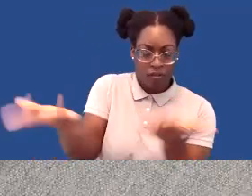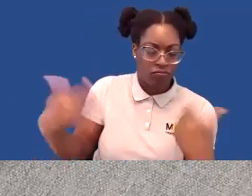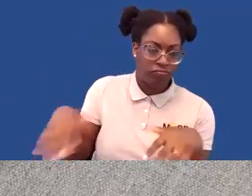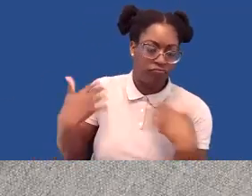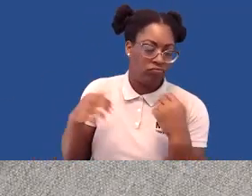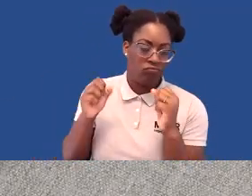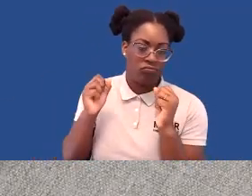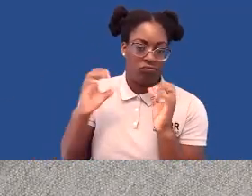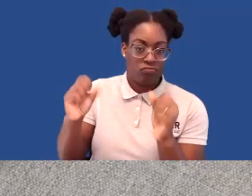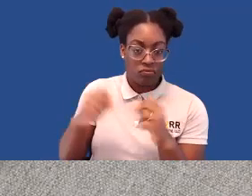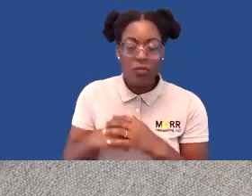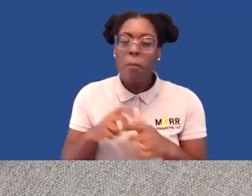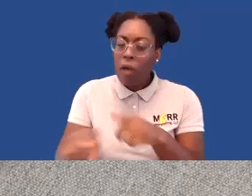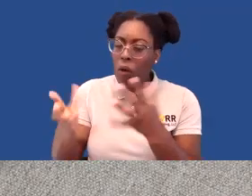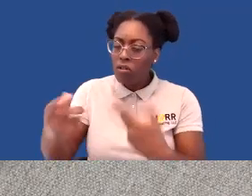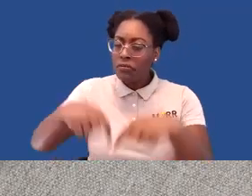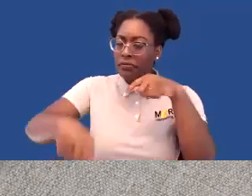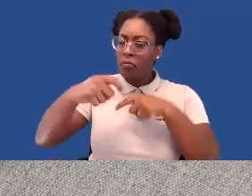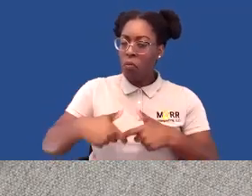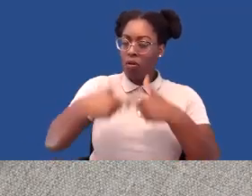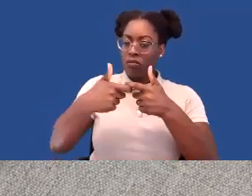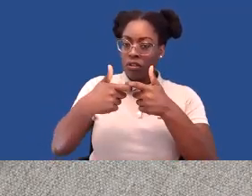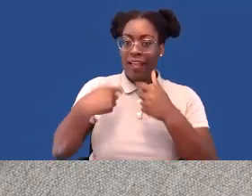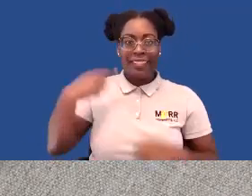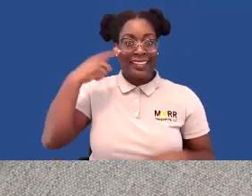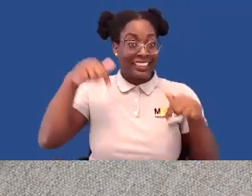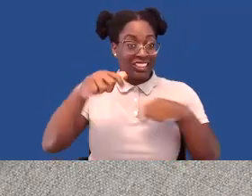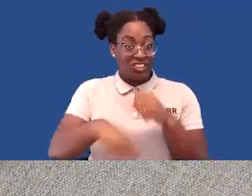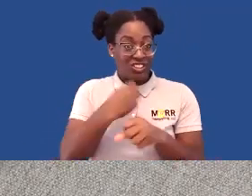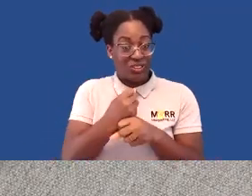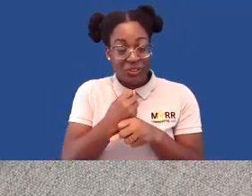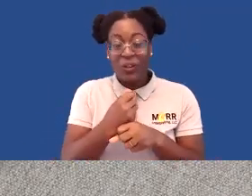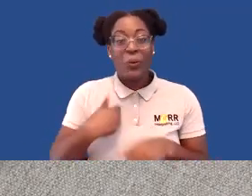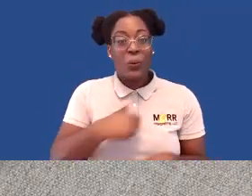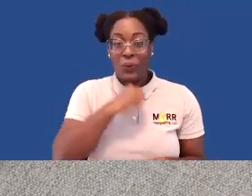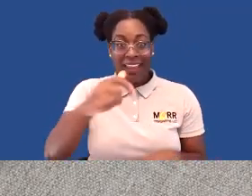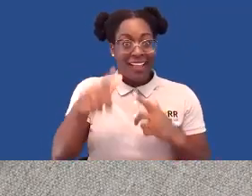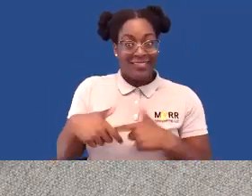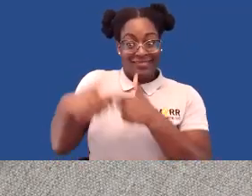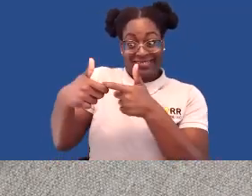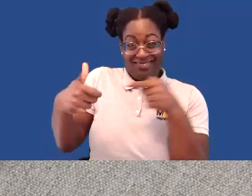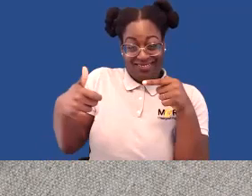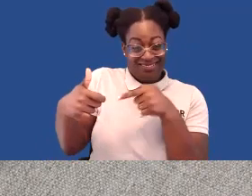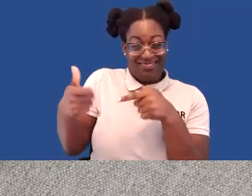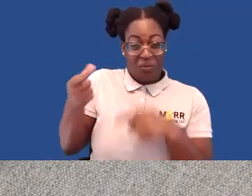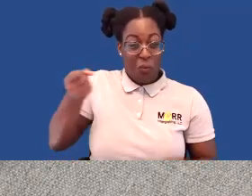I feel like we haven't done that a lot this year. But pause for a second and think about where we are.